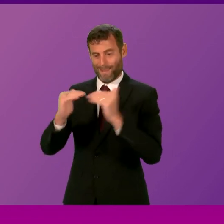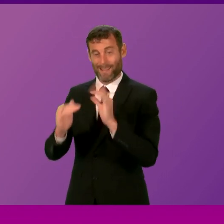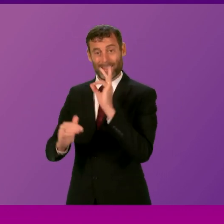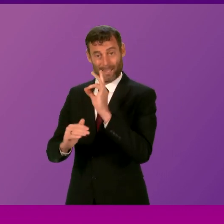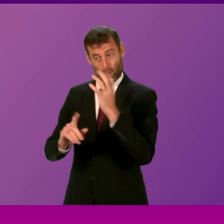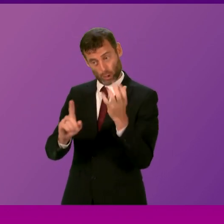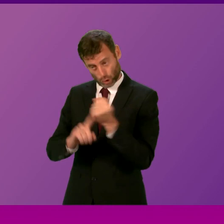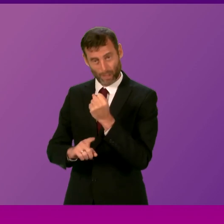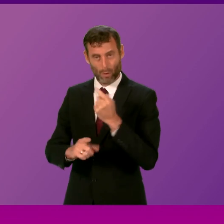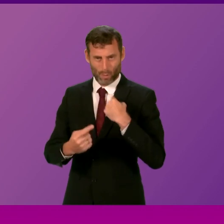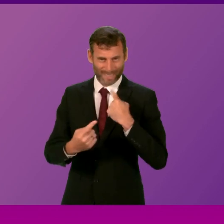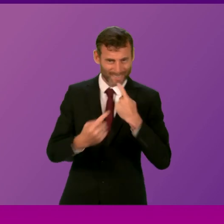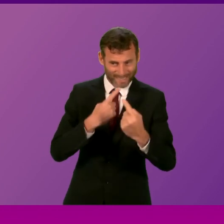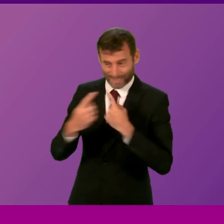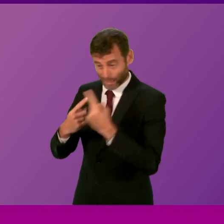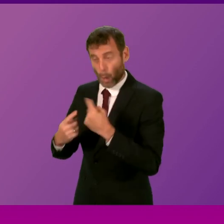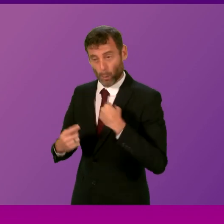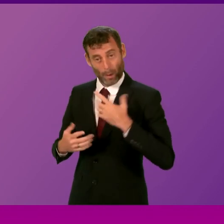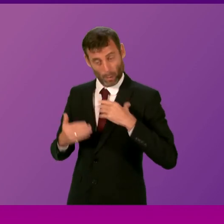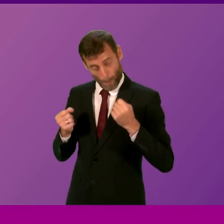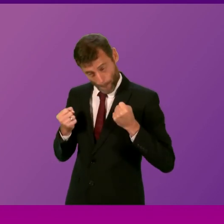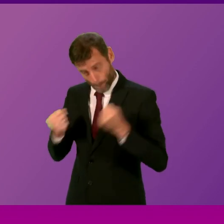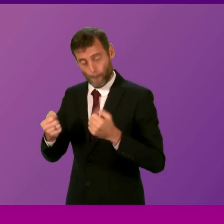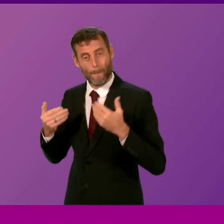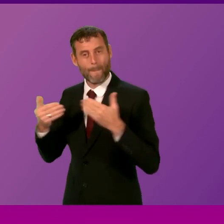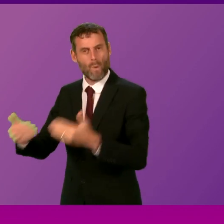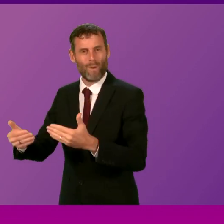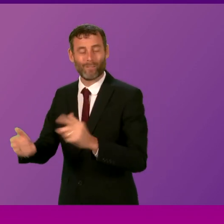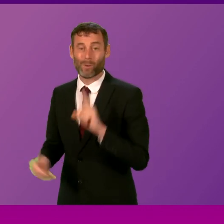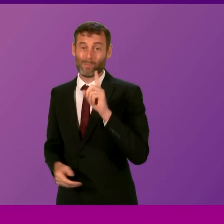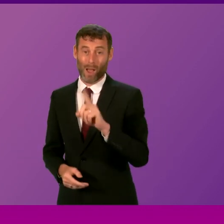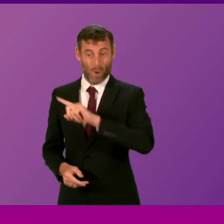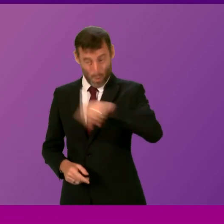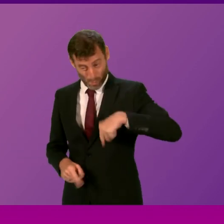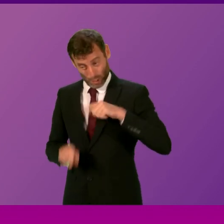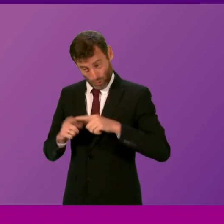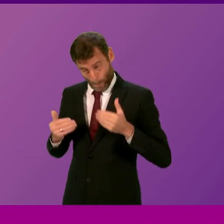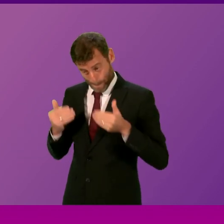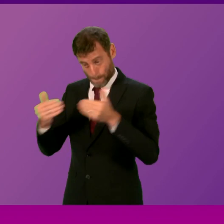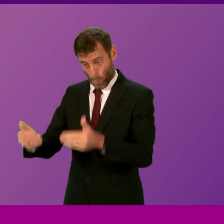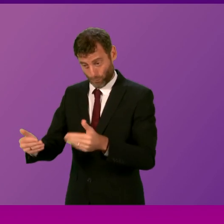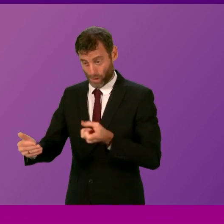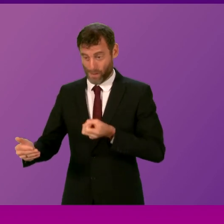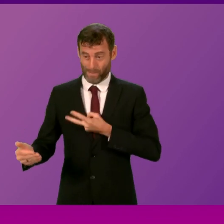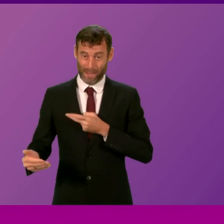doing that at a time when the United Kingdom Government appears determined to undermine the means to deliver the necessary change. Yesterday’s decision by the Prime Minister to